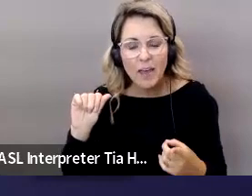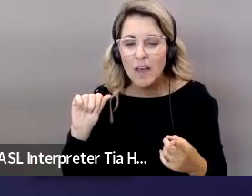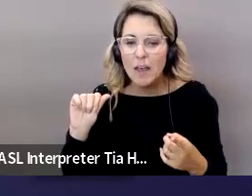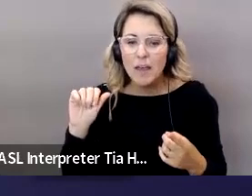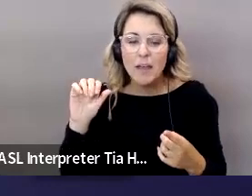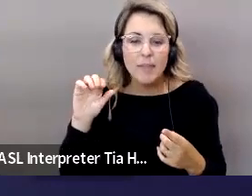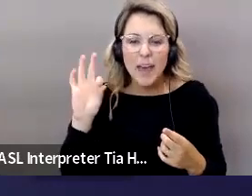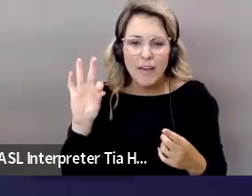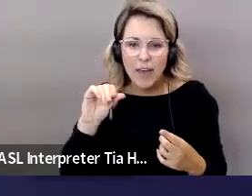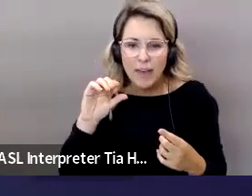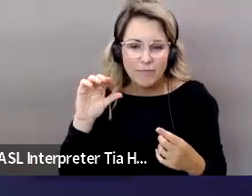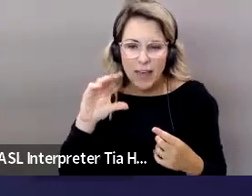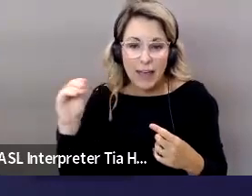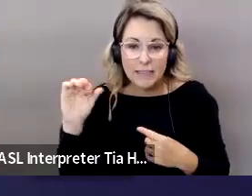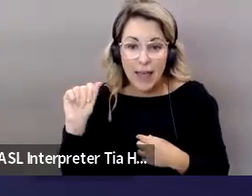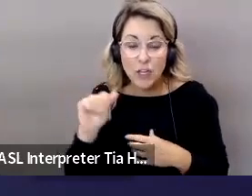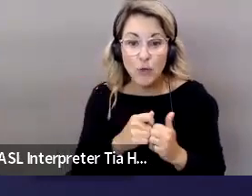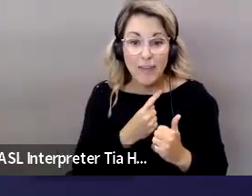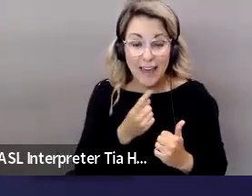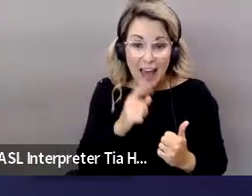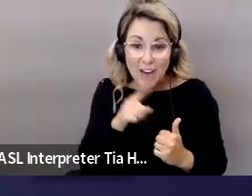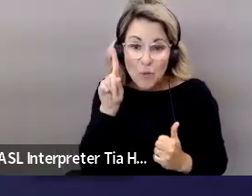oh I have a million dollars to spend, and your eyes get really big and you realize you don't